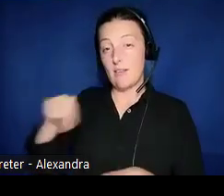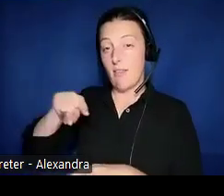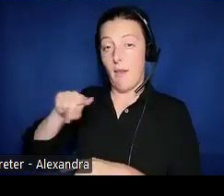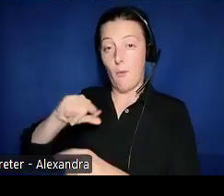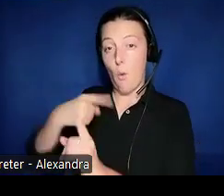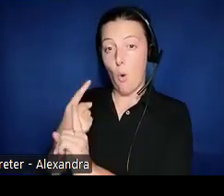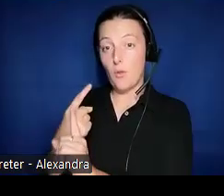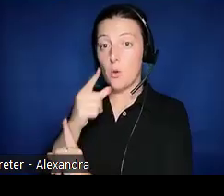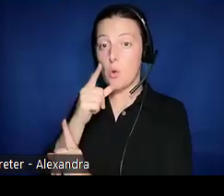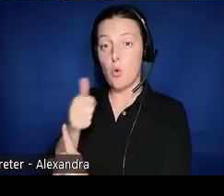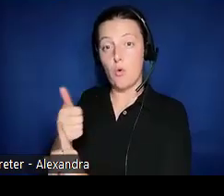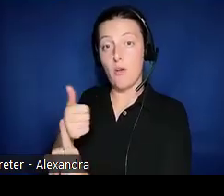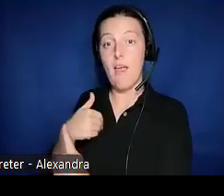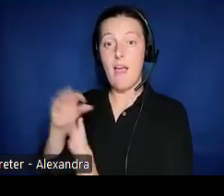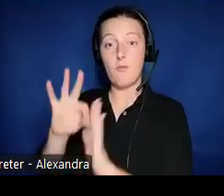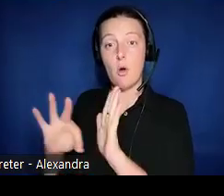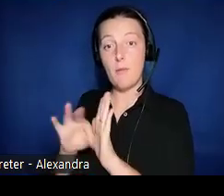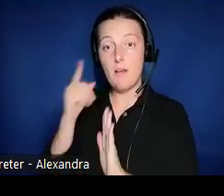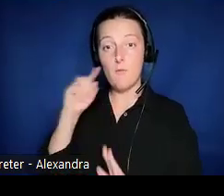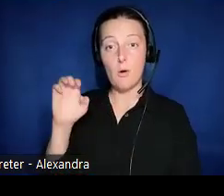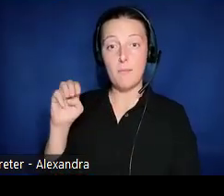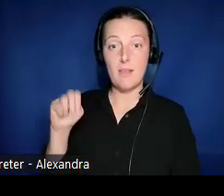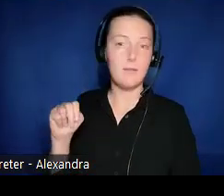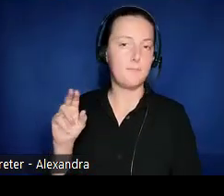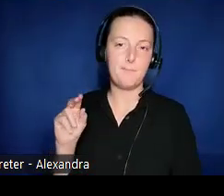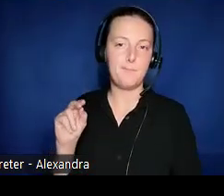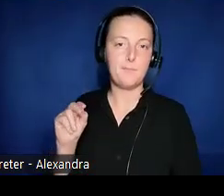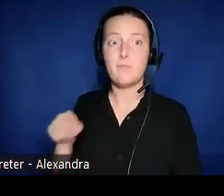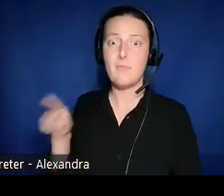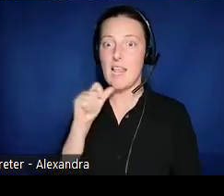and in fact, they weren't even the first ones to have formulas for the mean. So the Dravidian